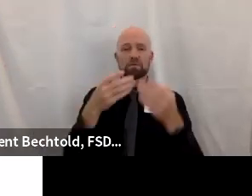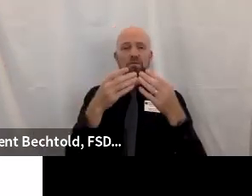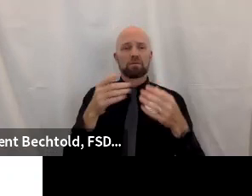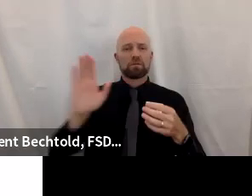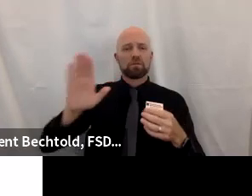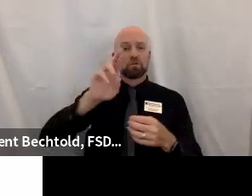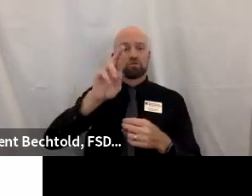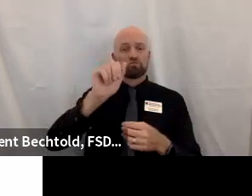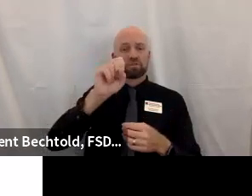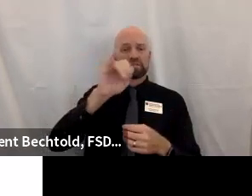To show how that works,